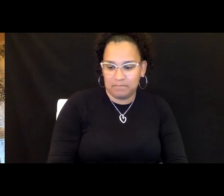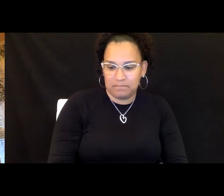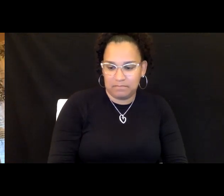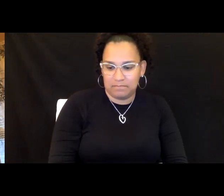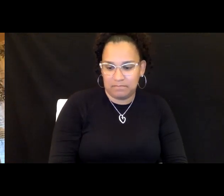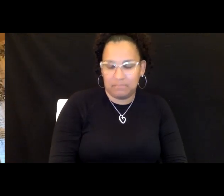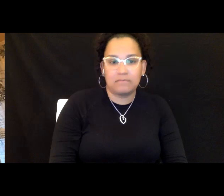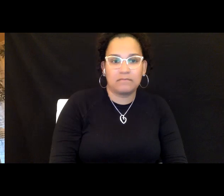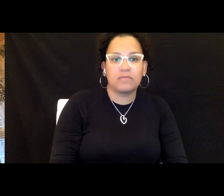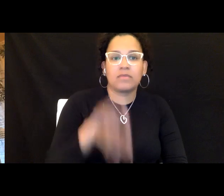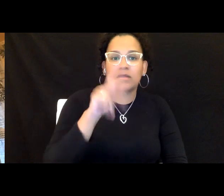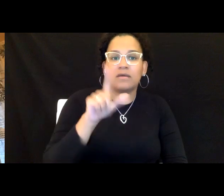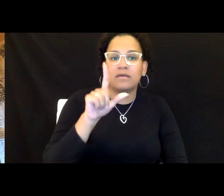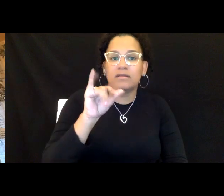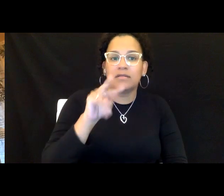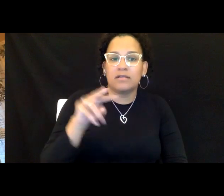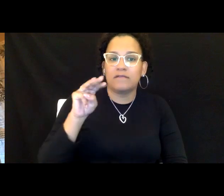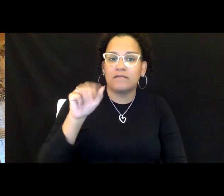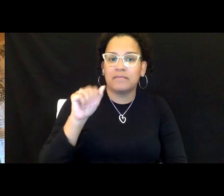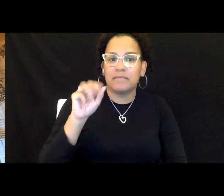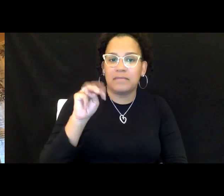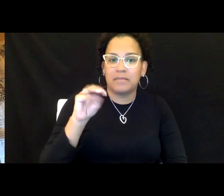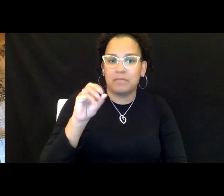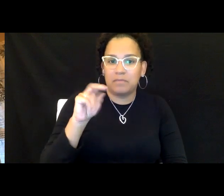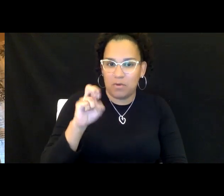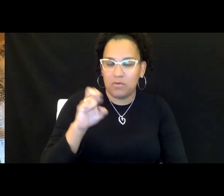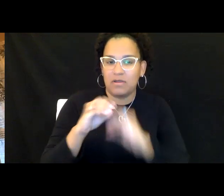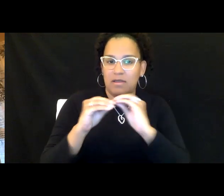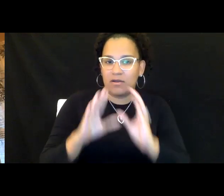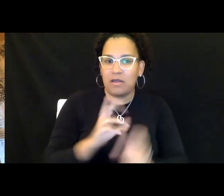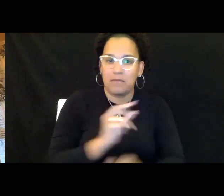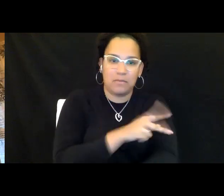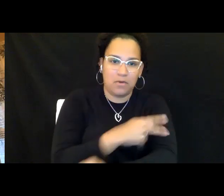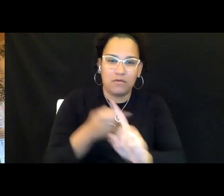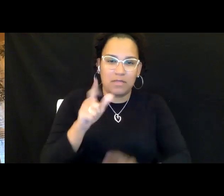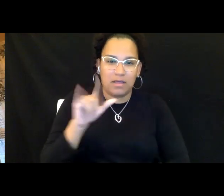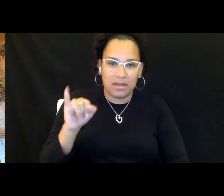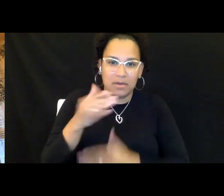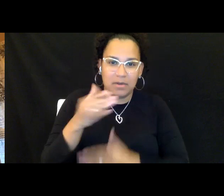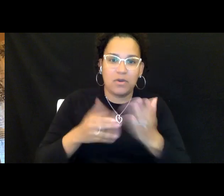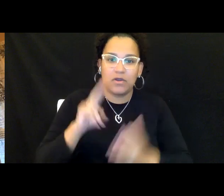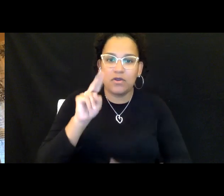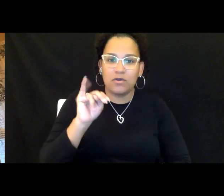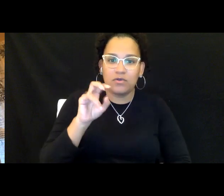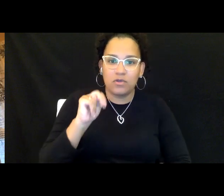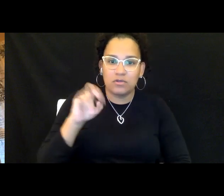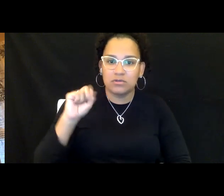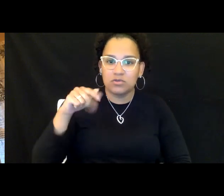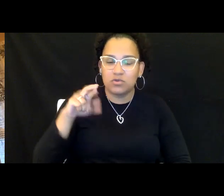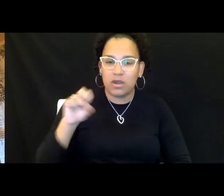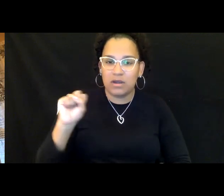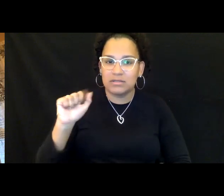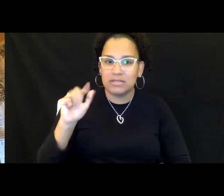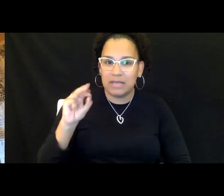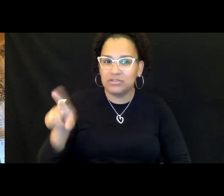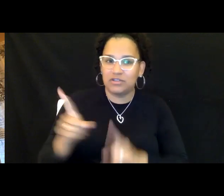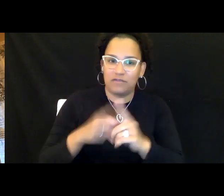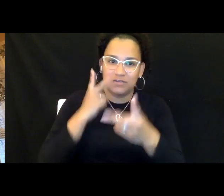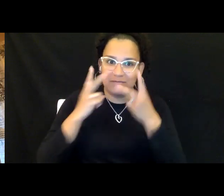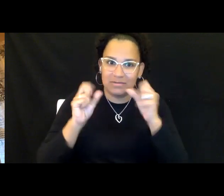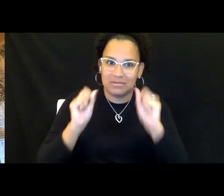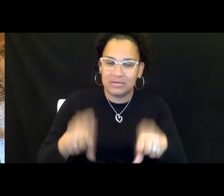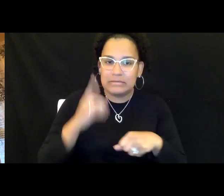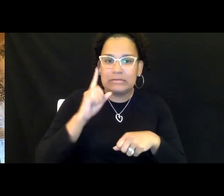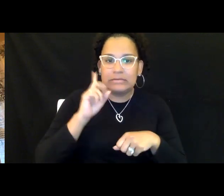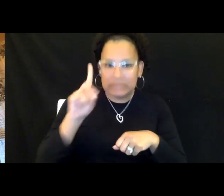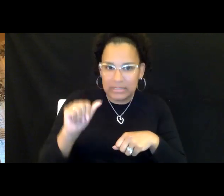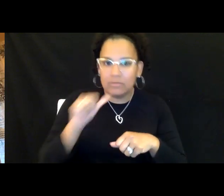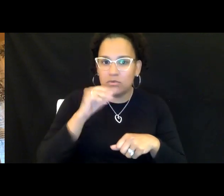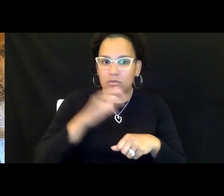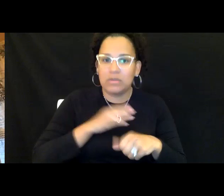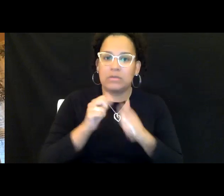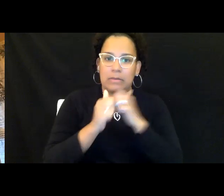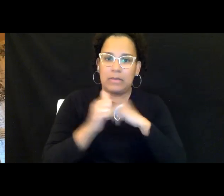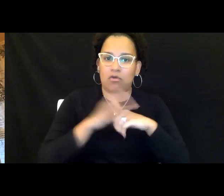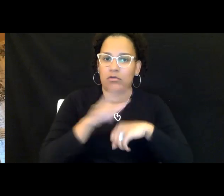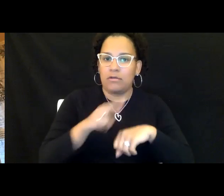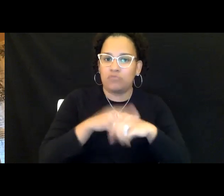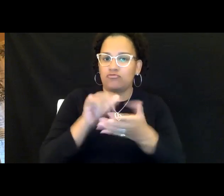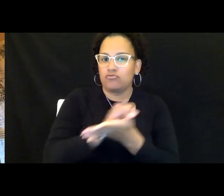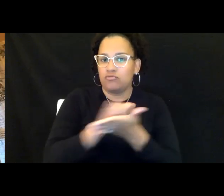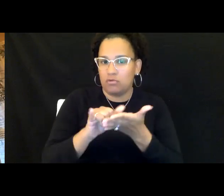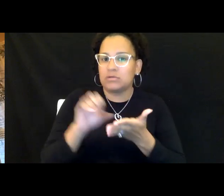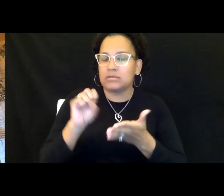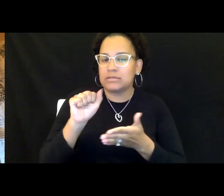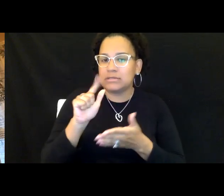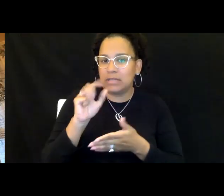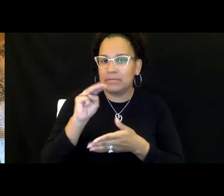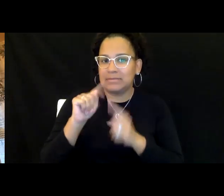Tonya Suther: Live Ramon is an editor and poet from long island as part of Union square slam she was the first visibly disabled woman to compete on a New York national slam team, she is an editor with game over books, please welcome Lou.